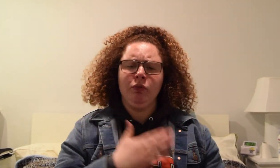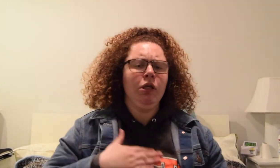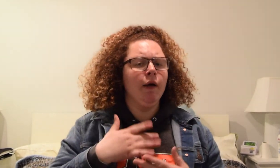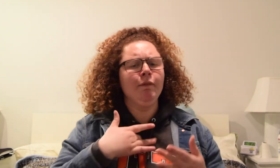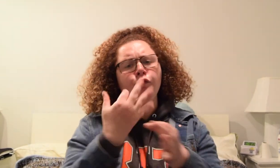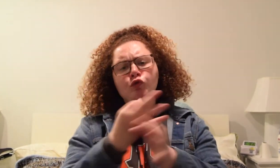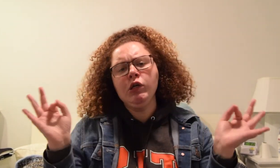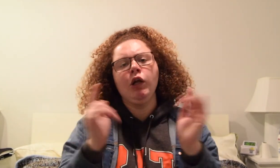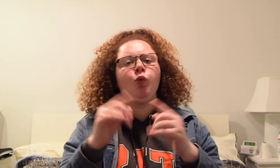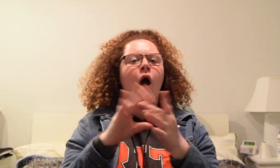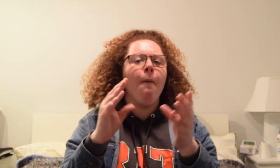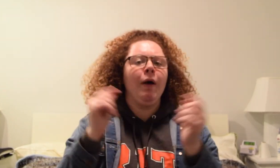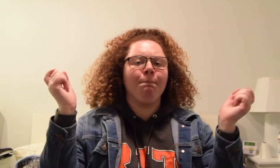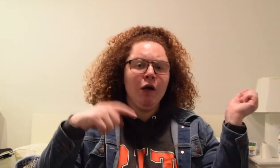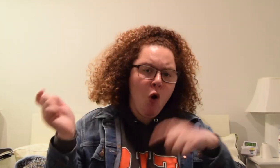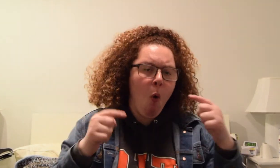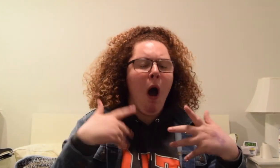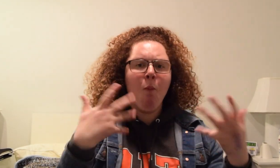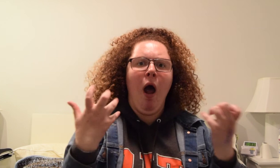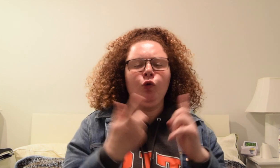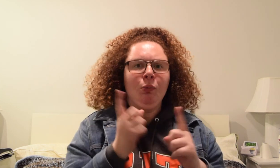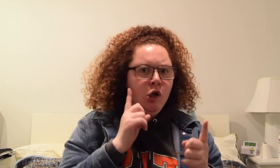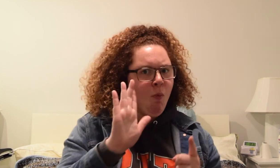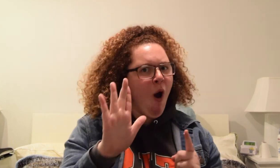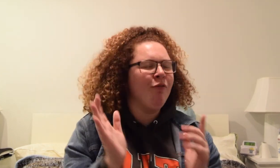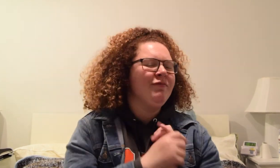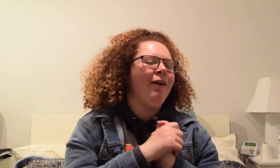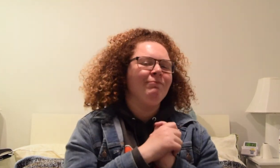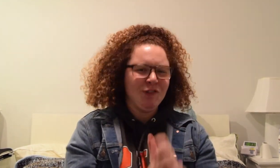Please feel free to comment below, I want to hear yours!